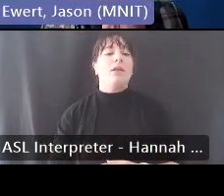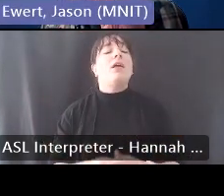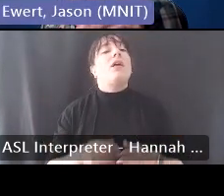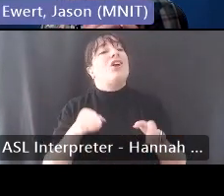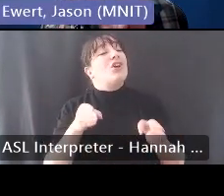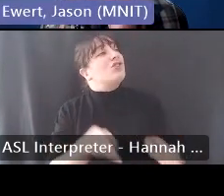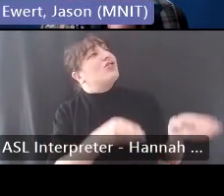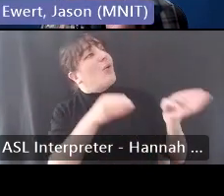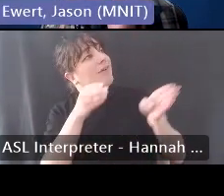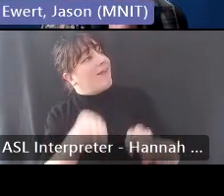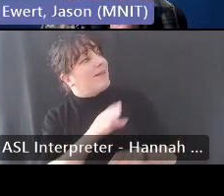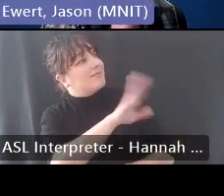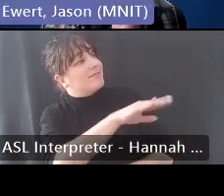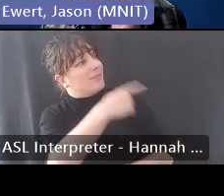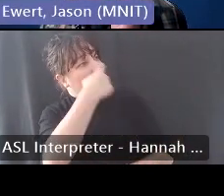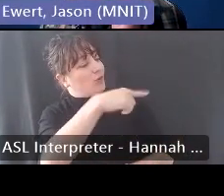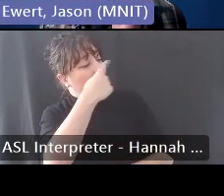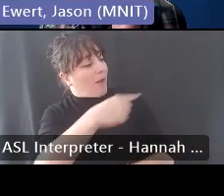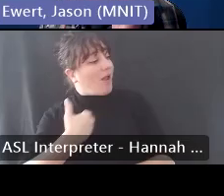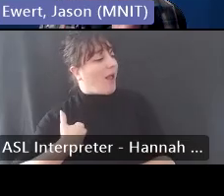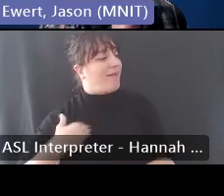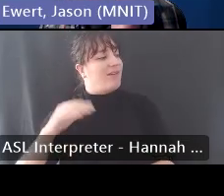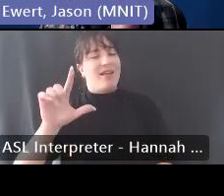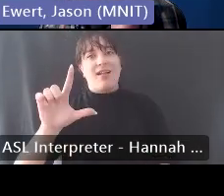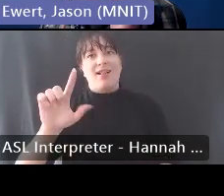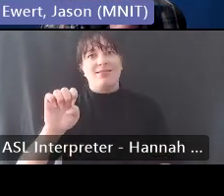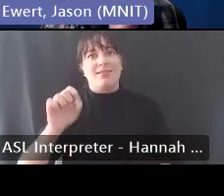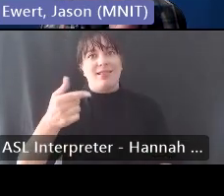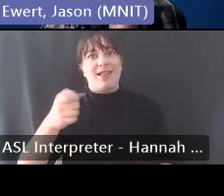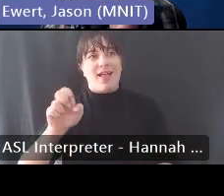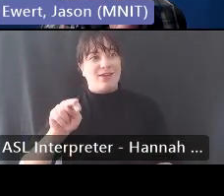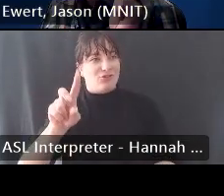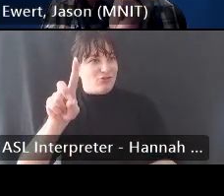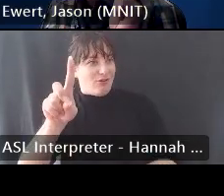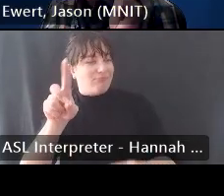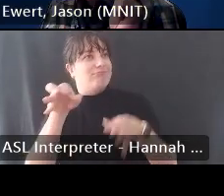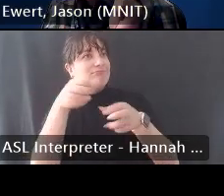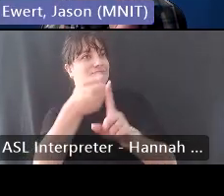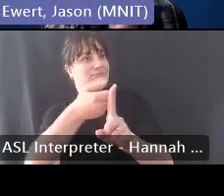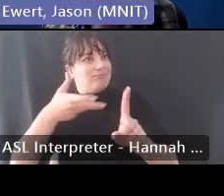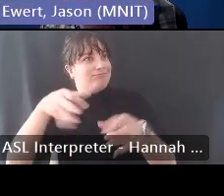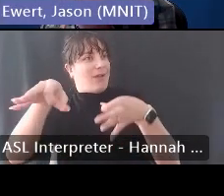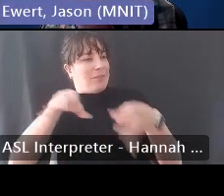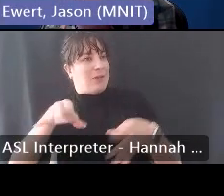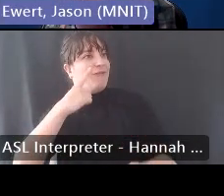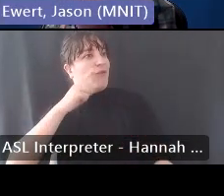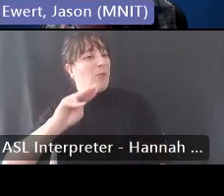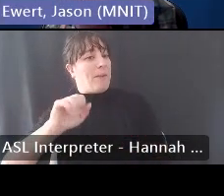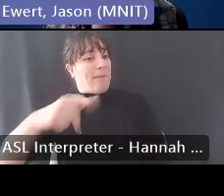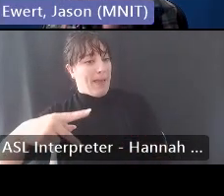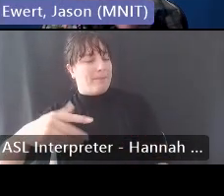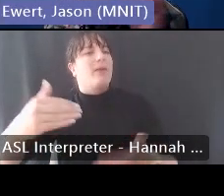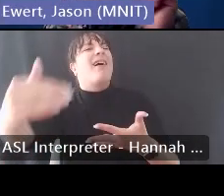and then the map application itself will come next. Let's do the Duluth search.